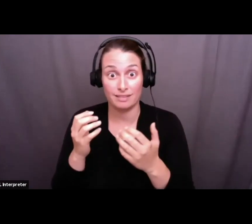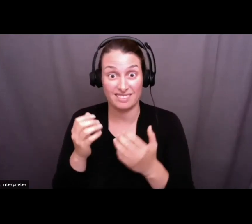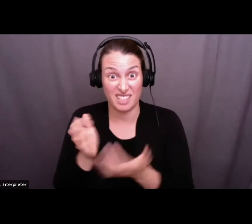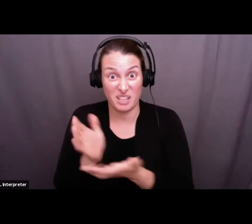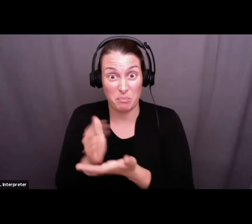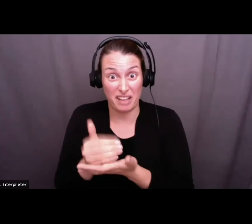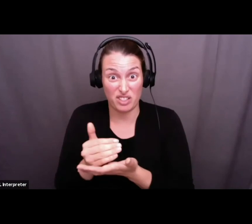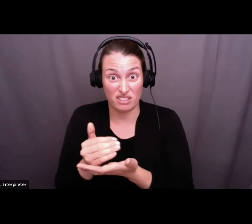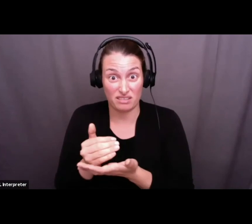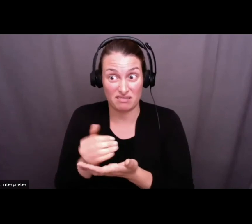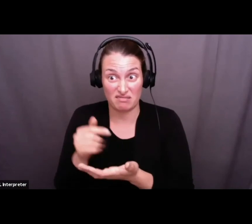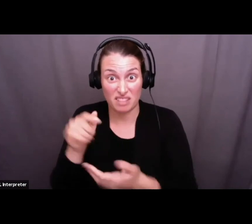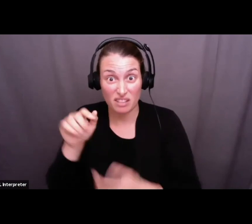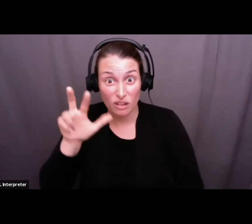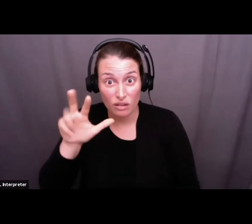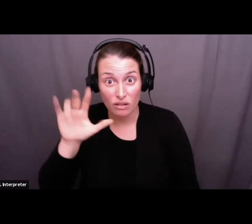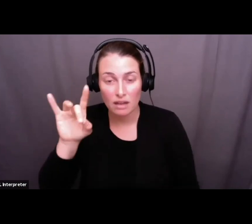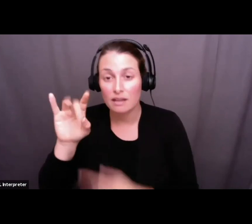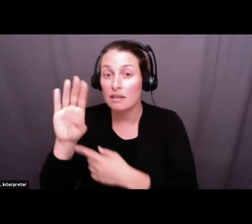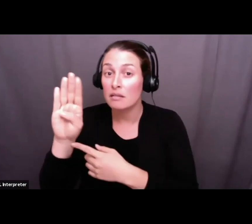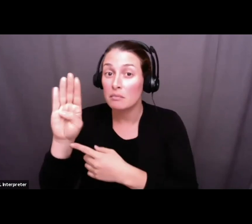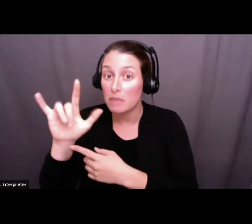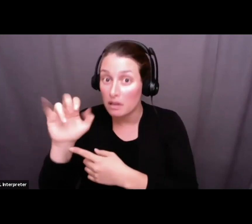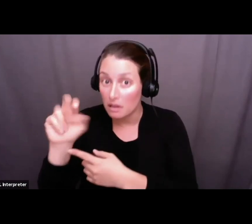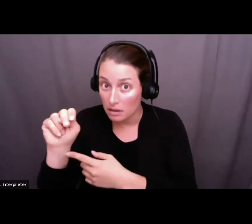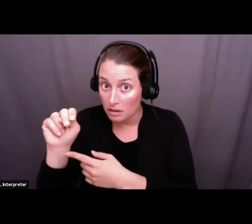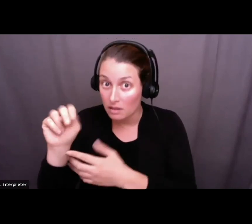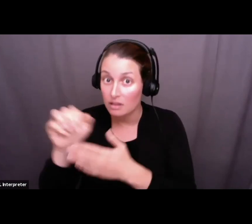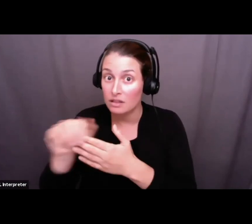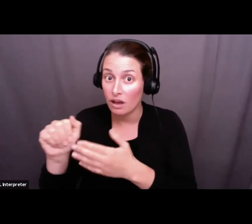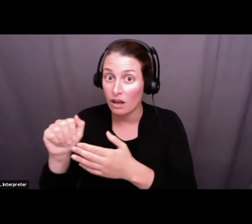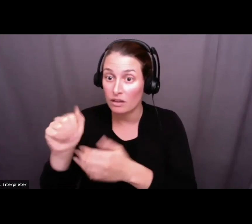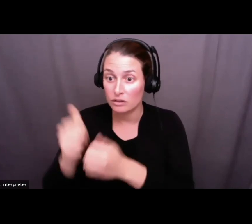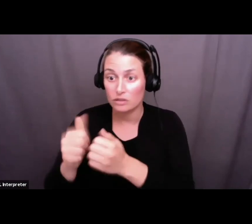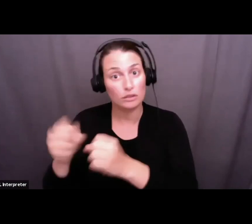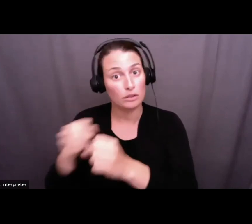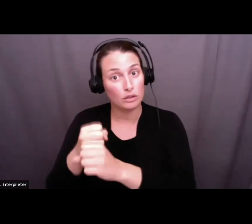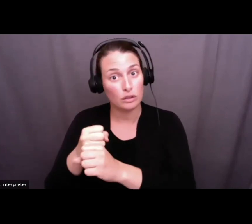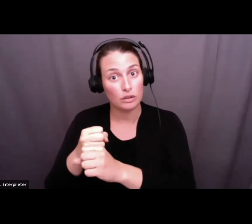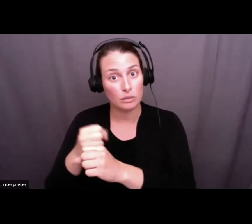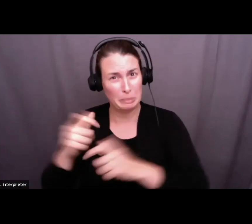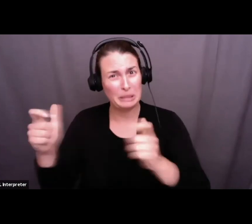I think Karen said, is $38 billion. And if you think about corporate America, the number